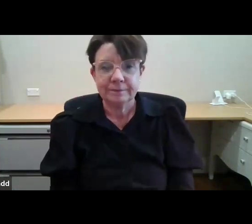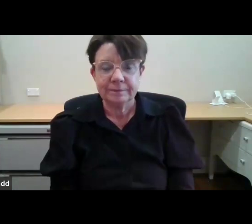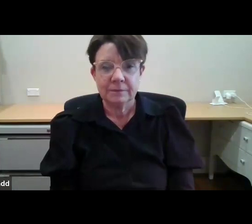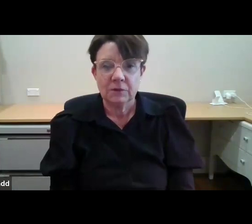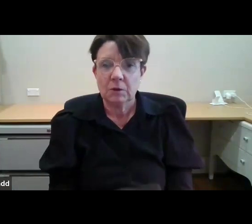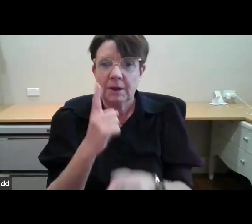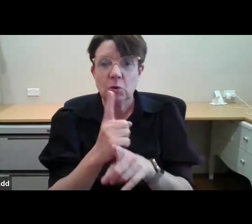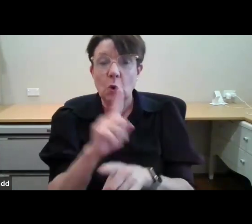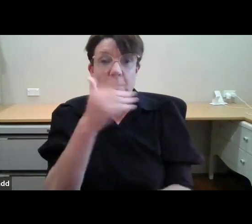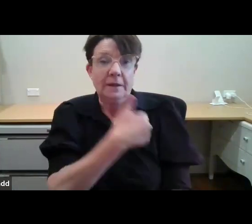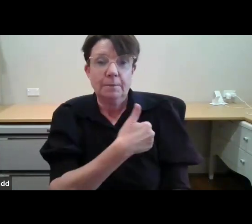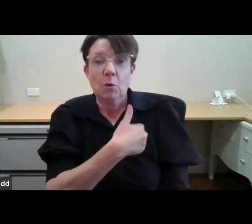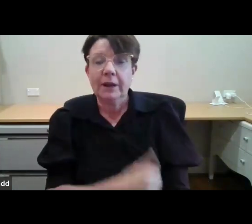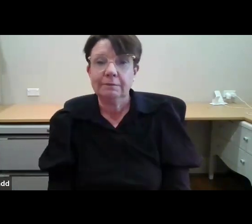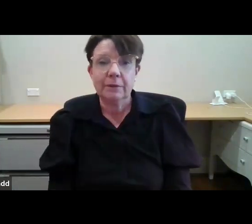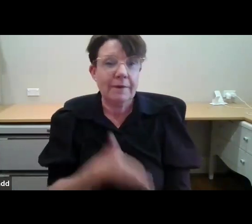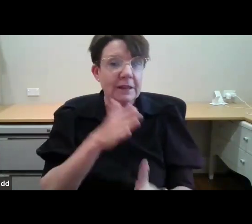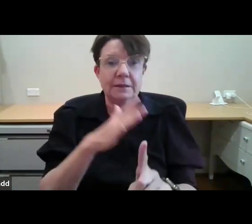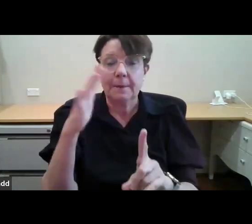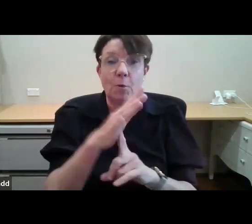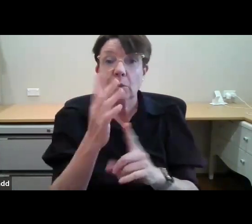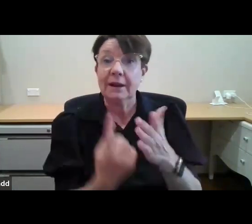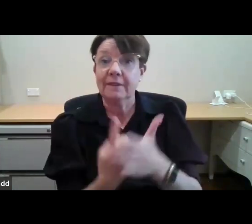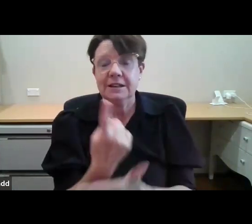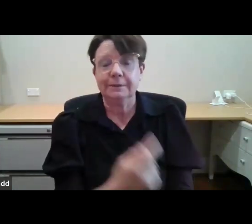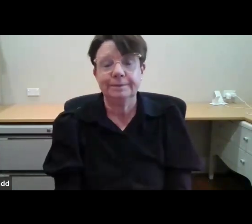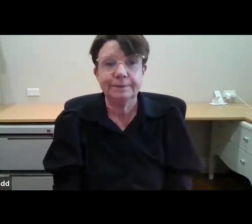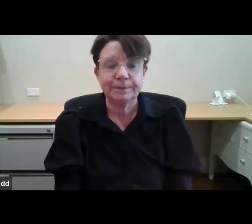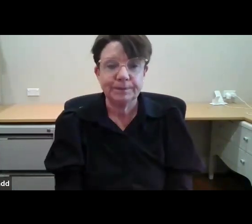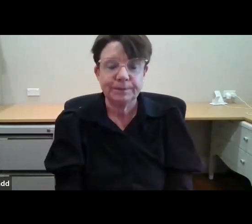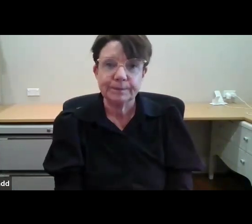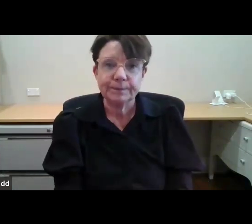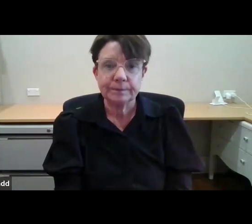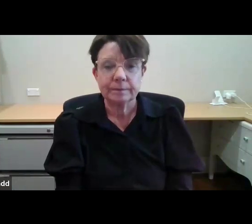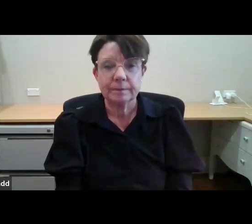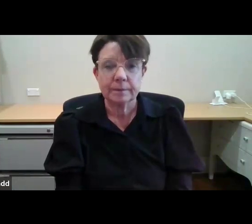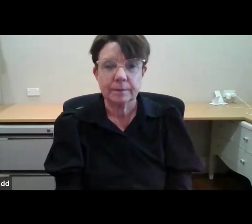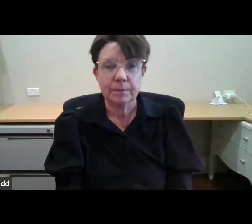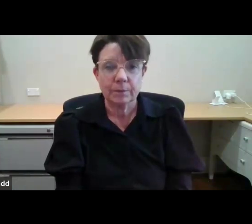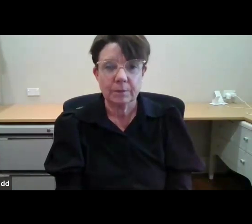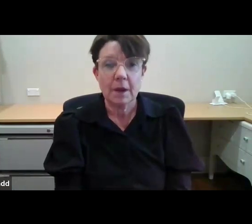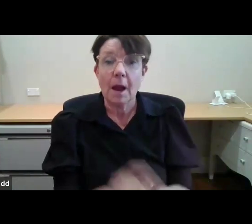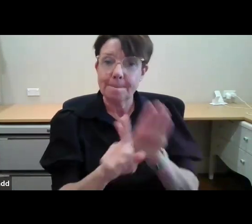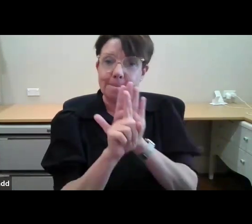I am honoured to be the patron Diversity Arts Australia and want to acknowledge the incredible work undertaken by Lena and